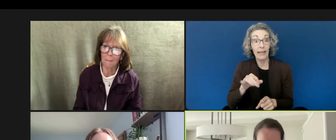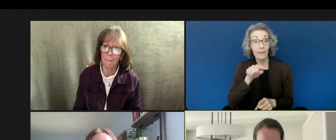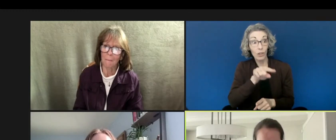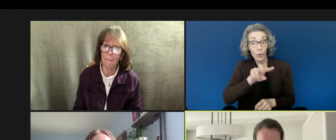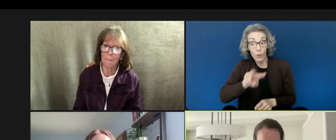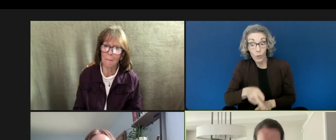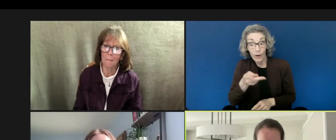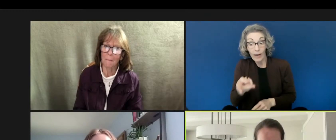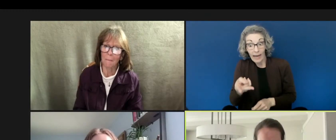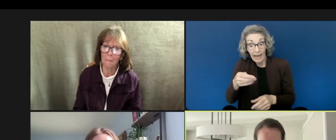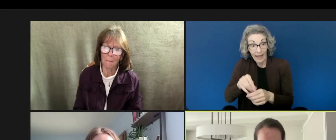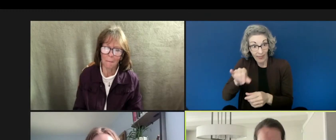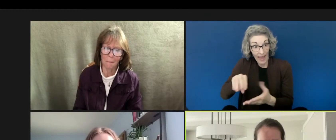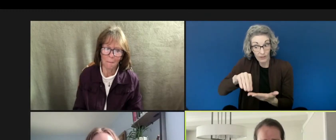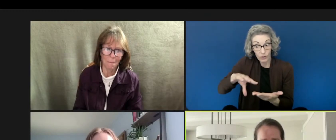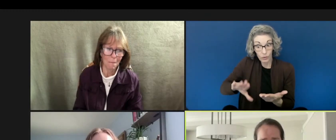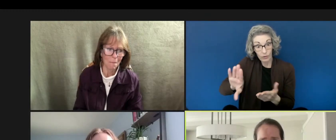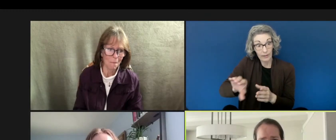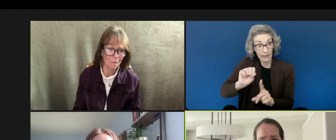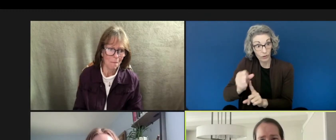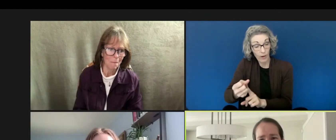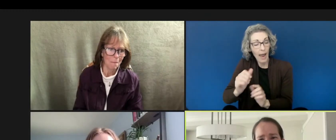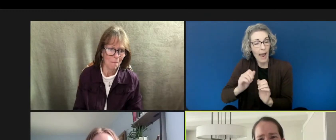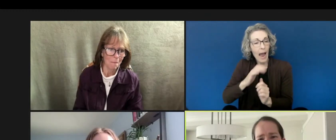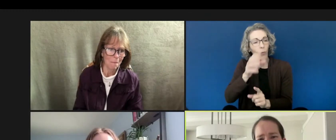In that situation. Yeah.